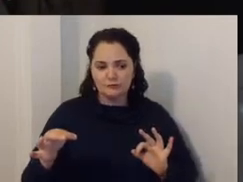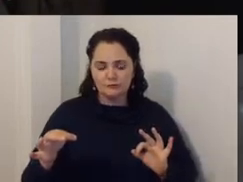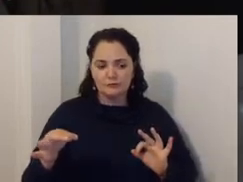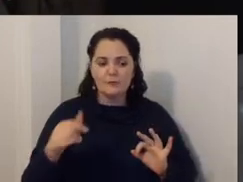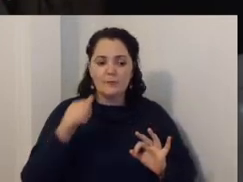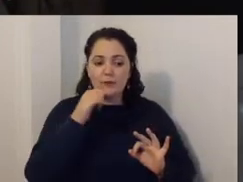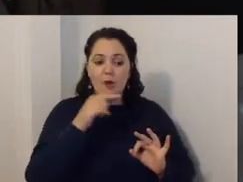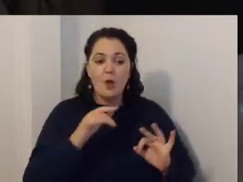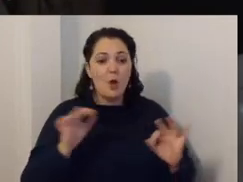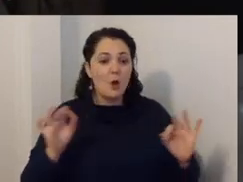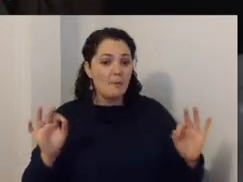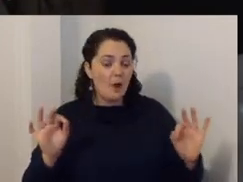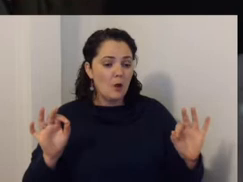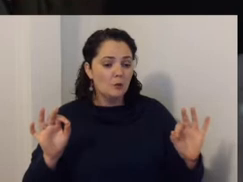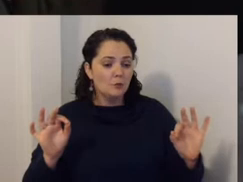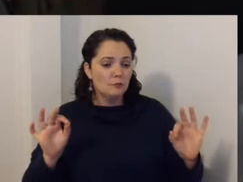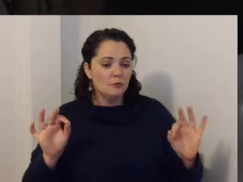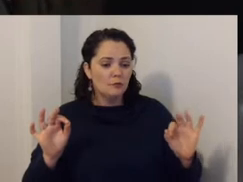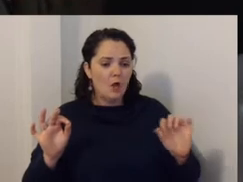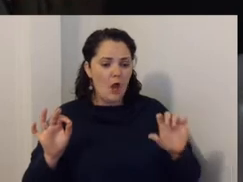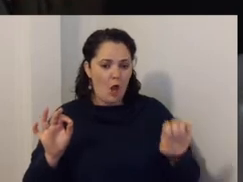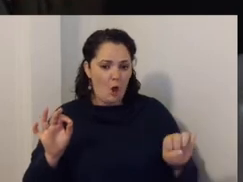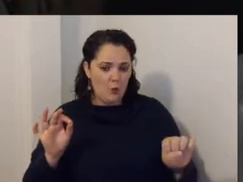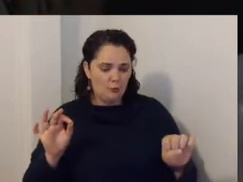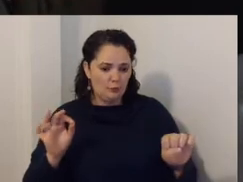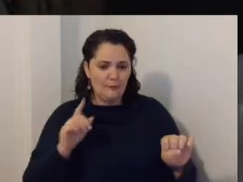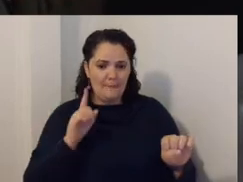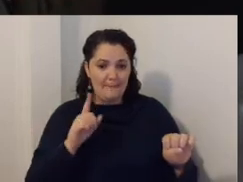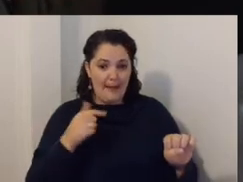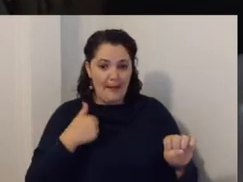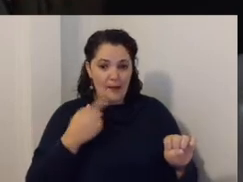are going to hold the pose and then we're going to come back to them in just one moment here all